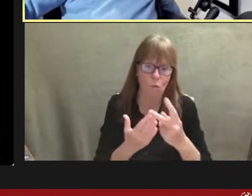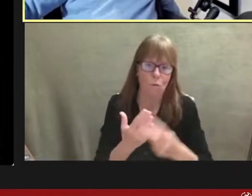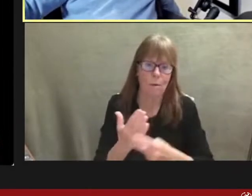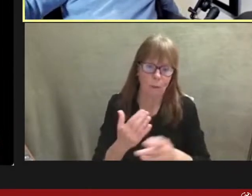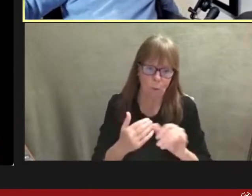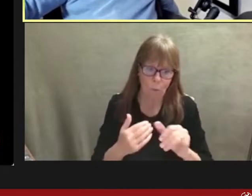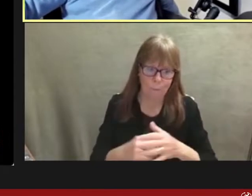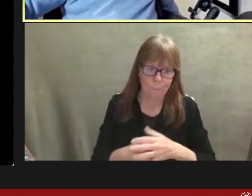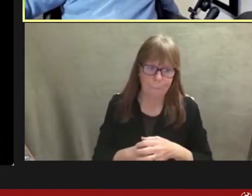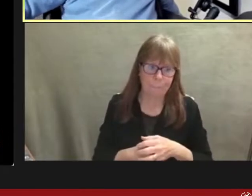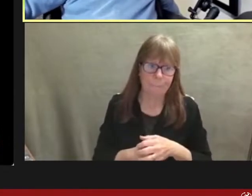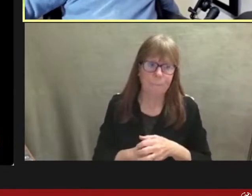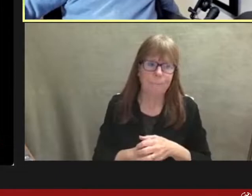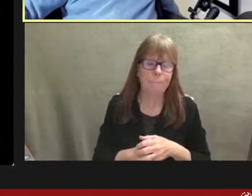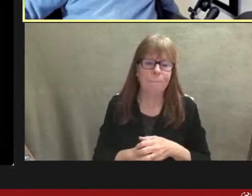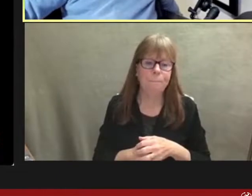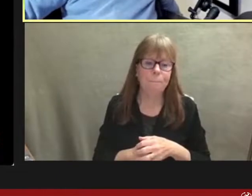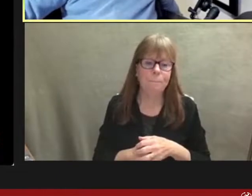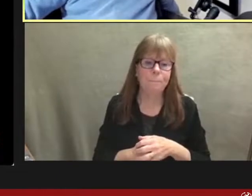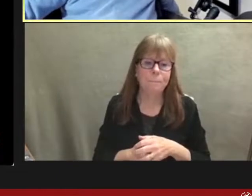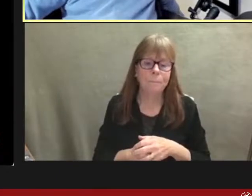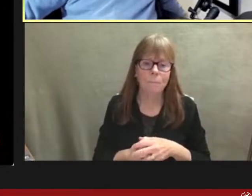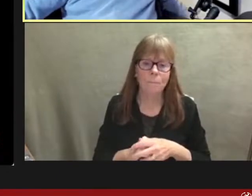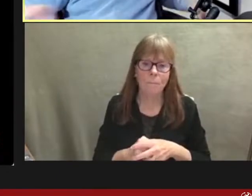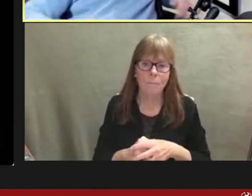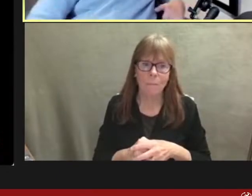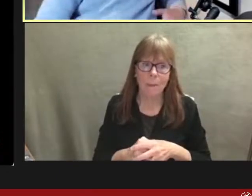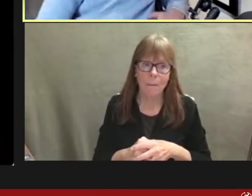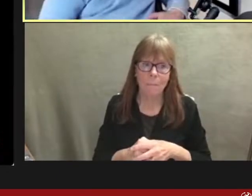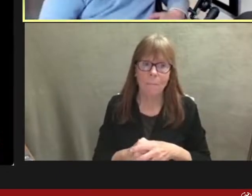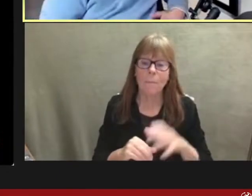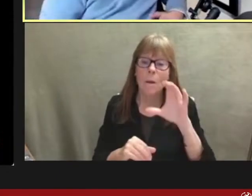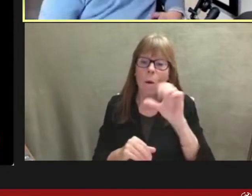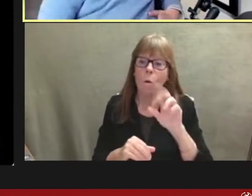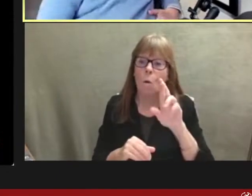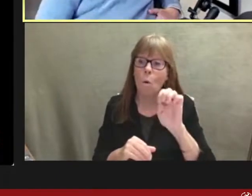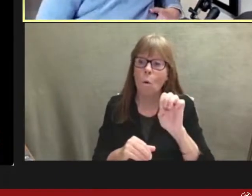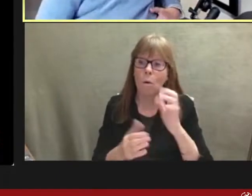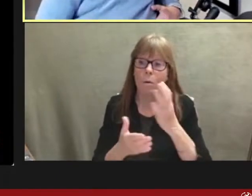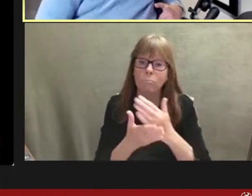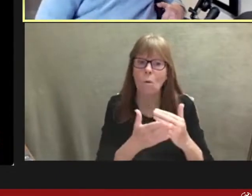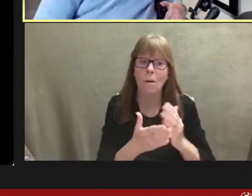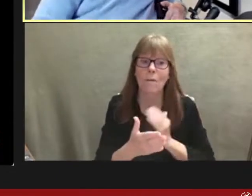Now, the core component of our clinical care curricula…